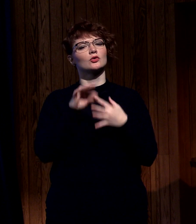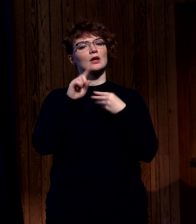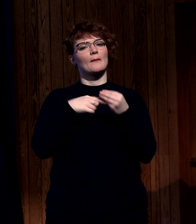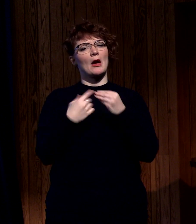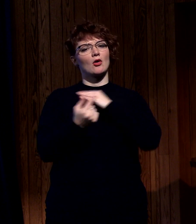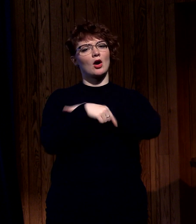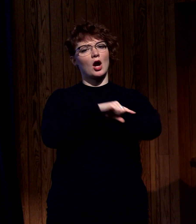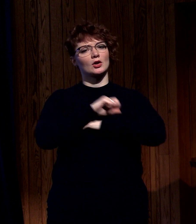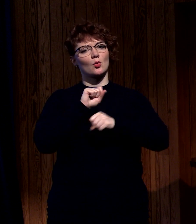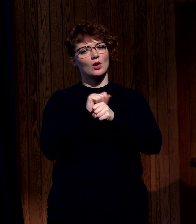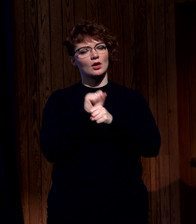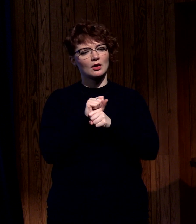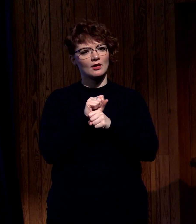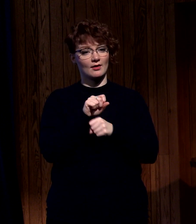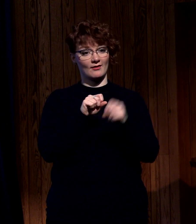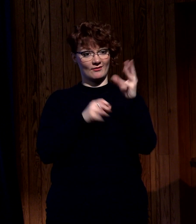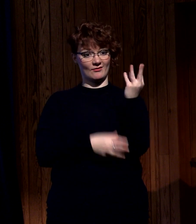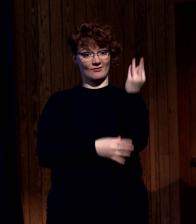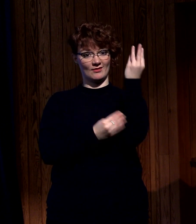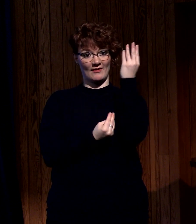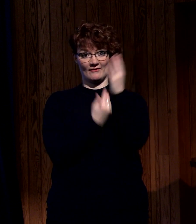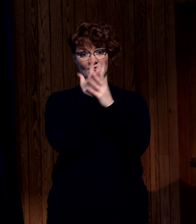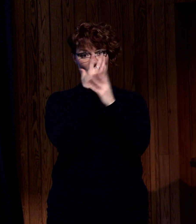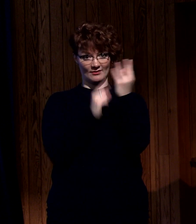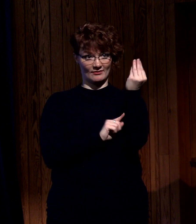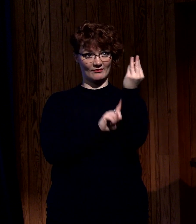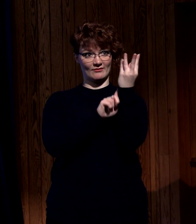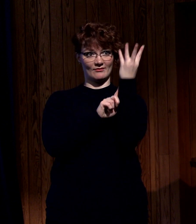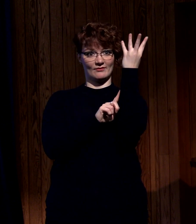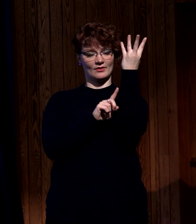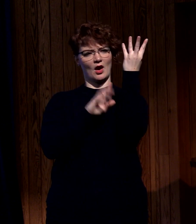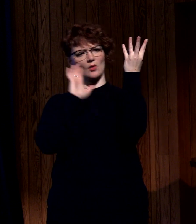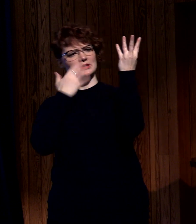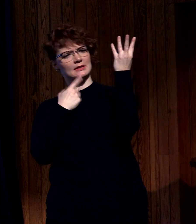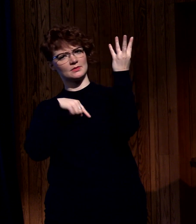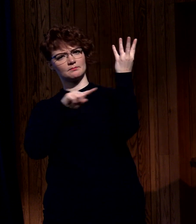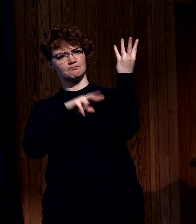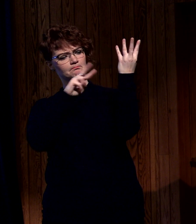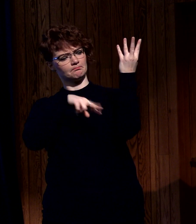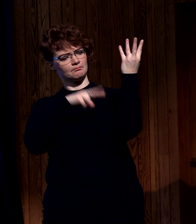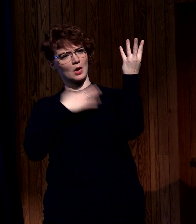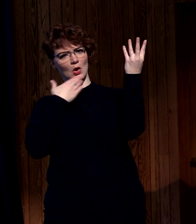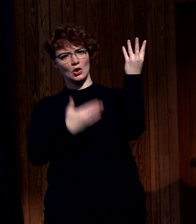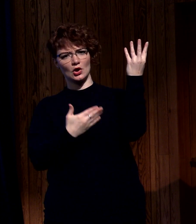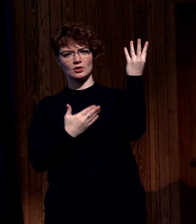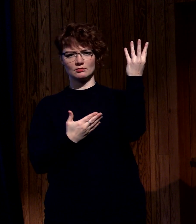surface, a vine may seem to be actually thriving. But in order